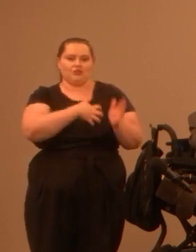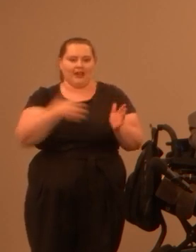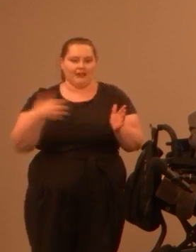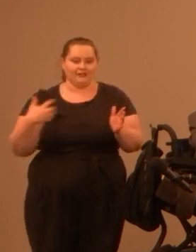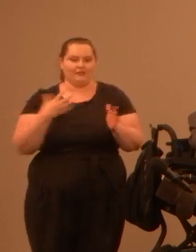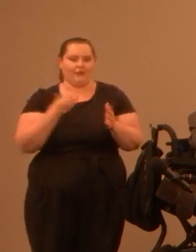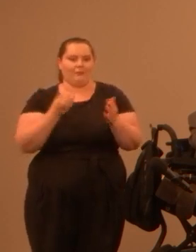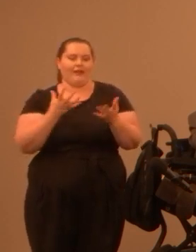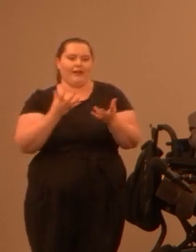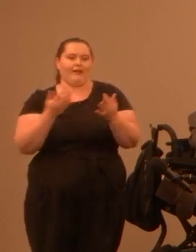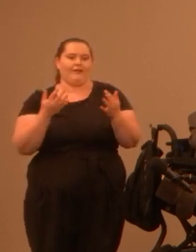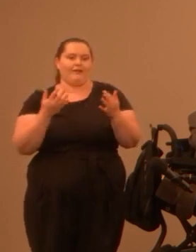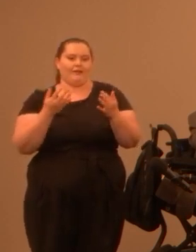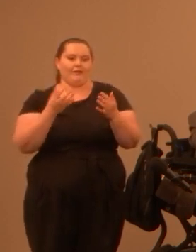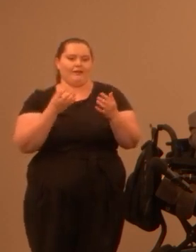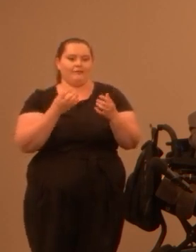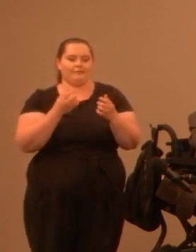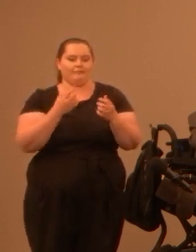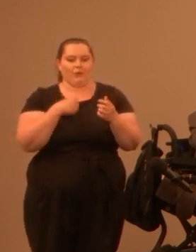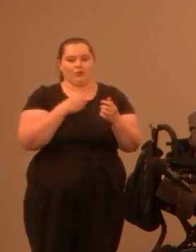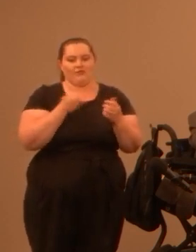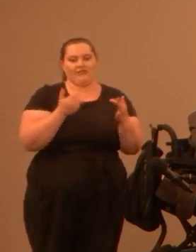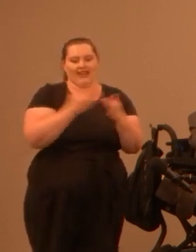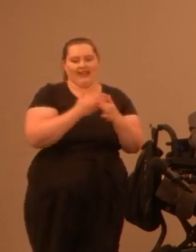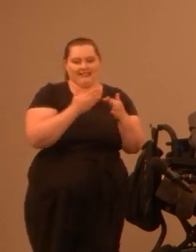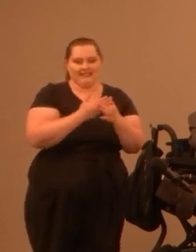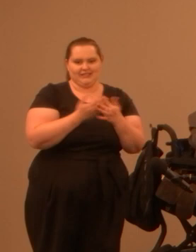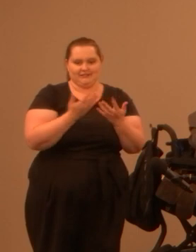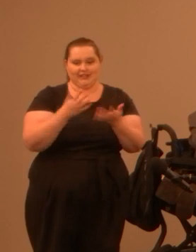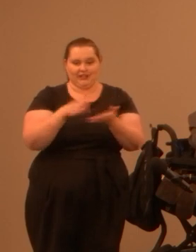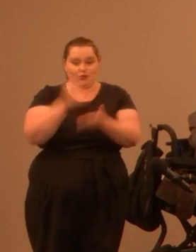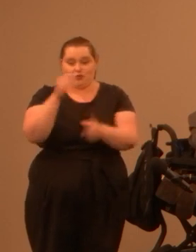for students to do interesting things. I would like to acknowledge a couple